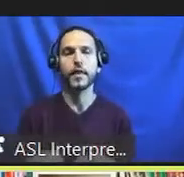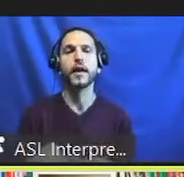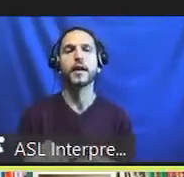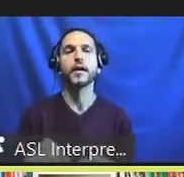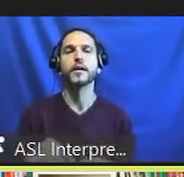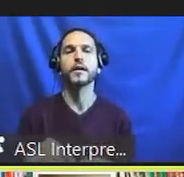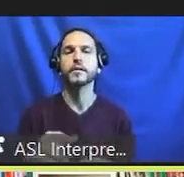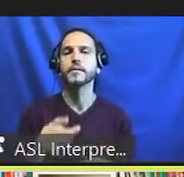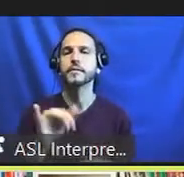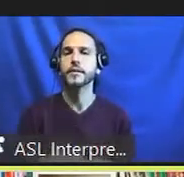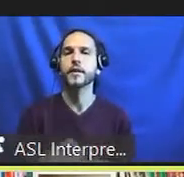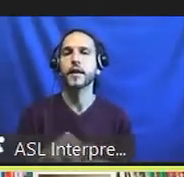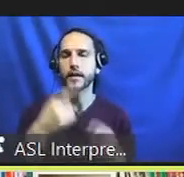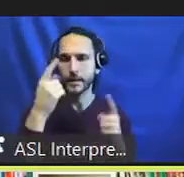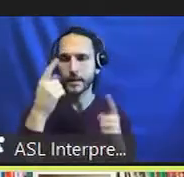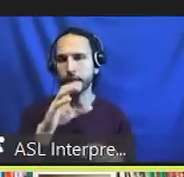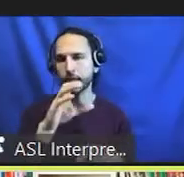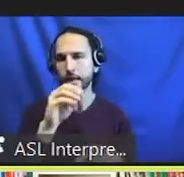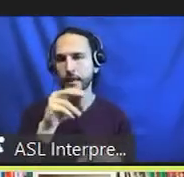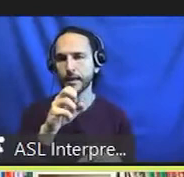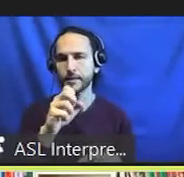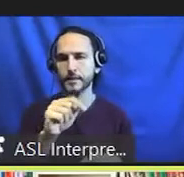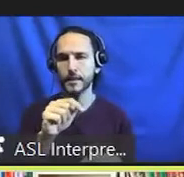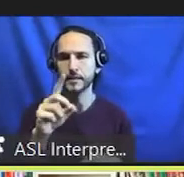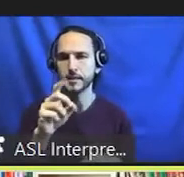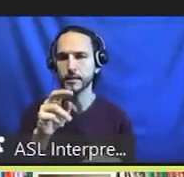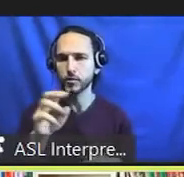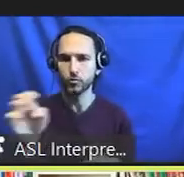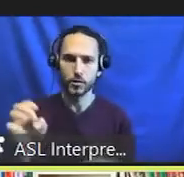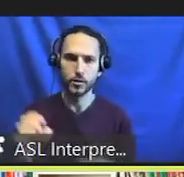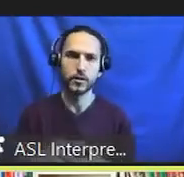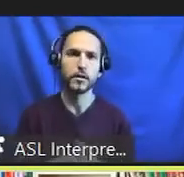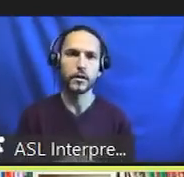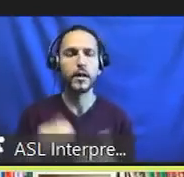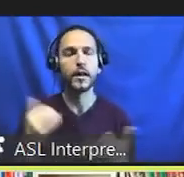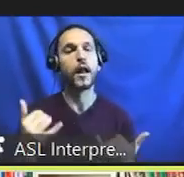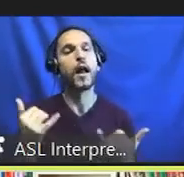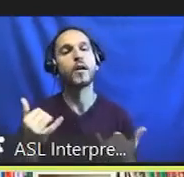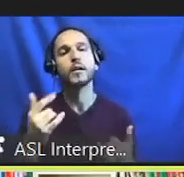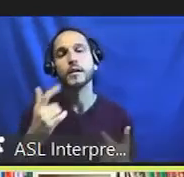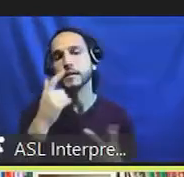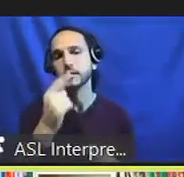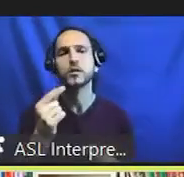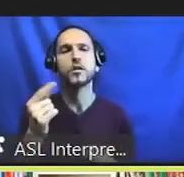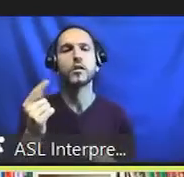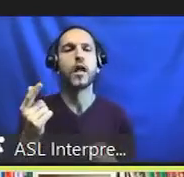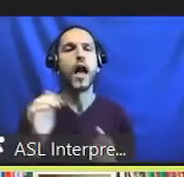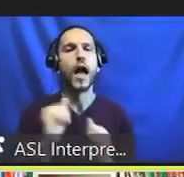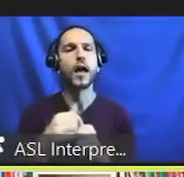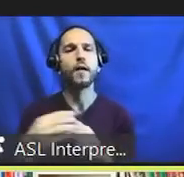So what's interesting here is how it affects all of us,